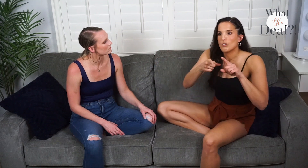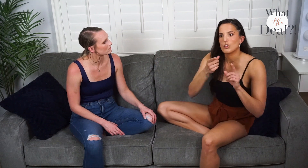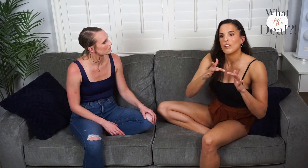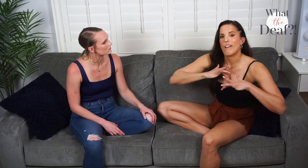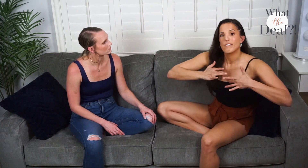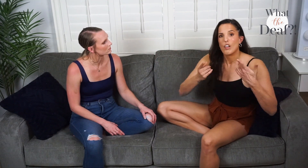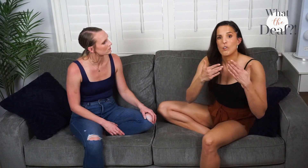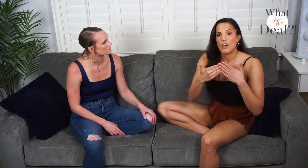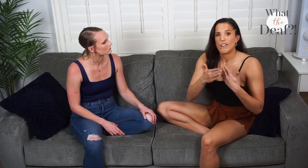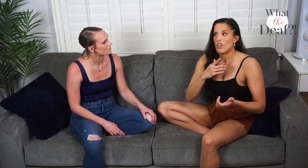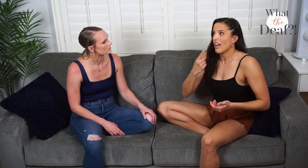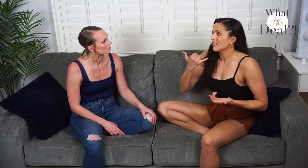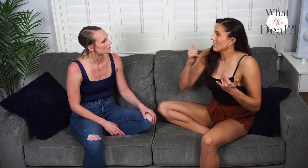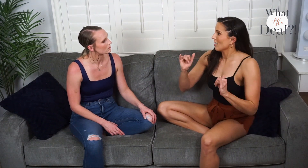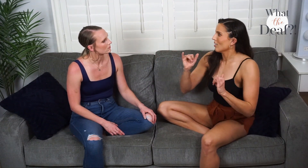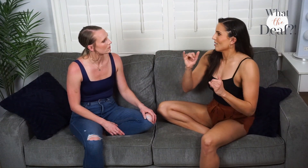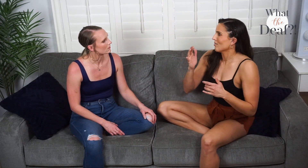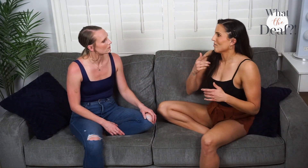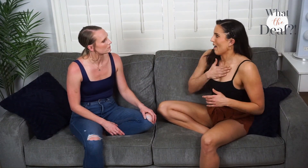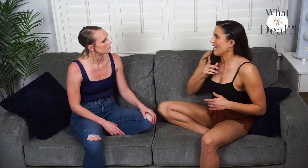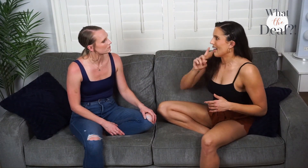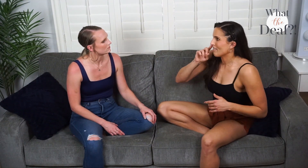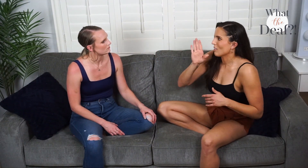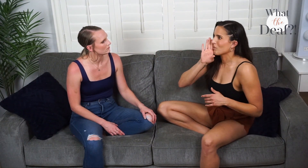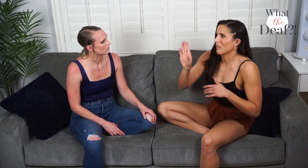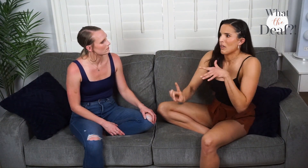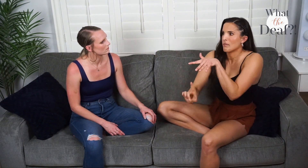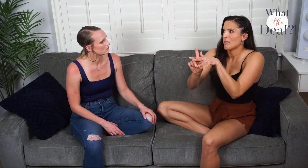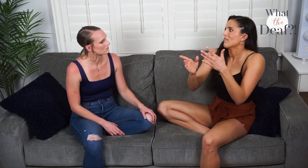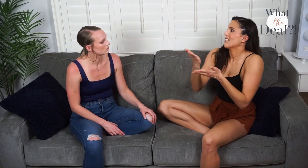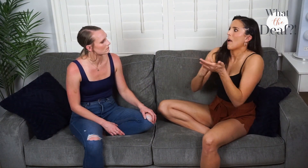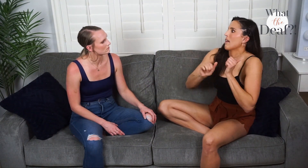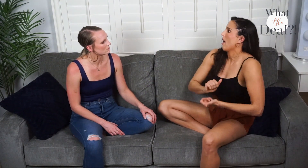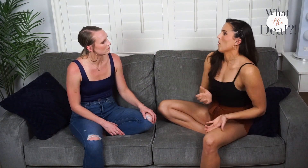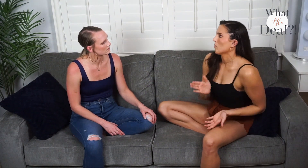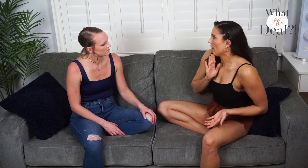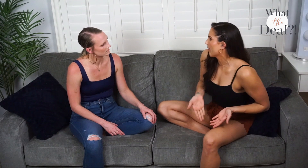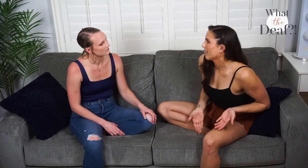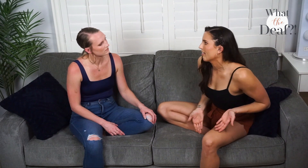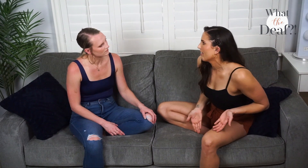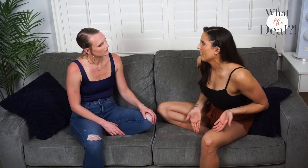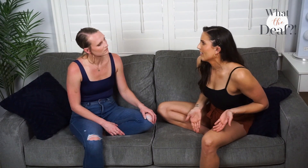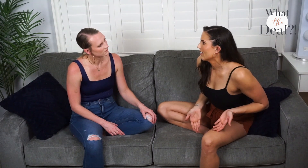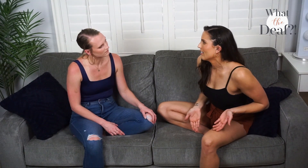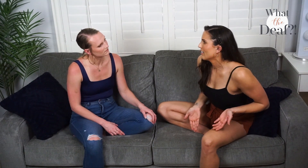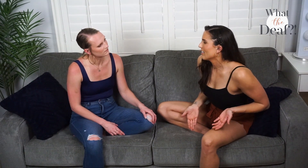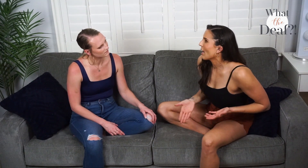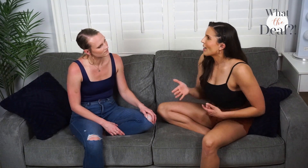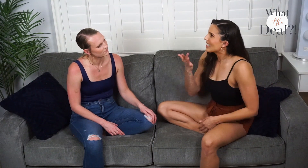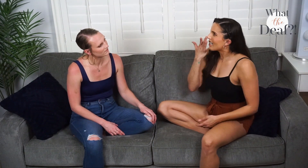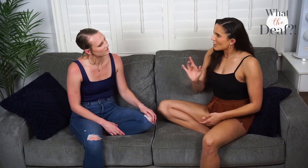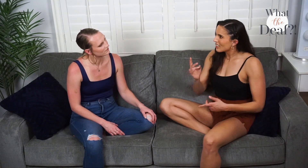because I go parties without you, Carly, and I feel like my deaf identity still gets brought up, somehow it will.